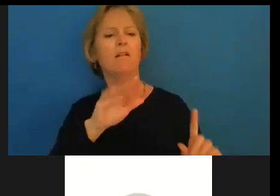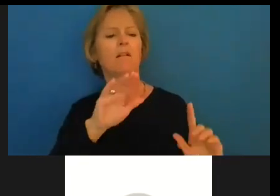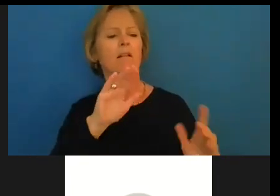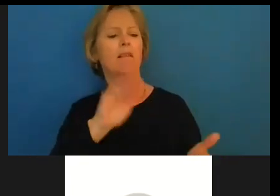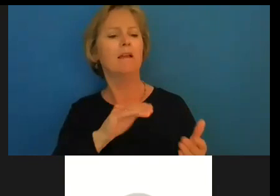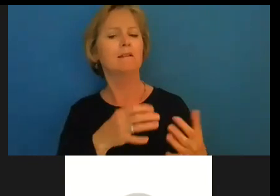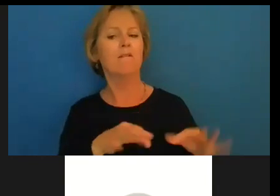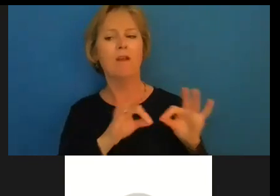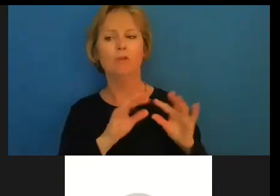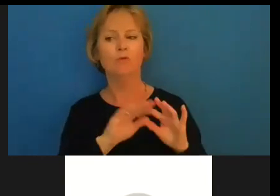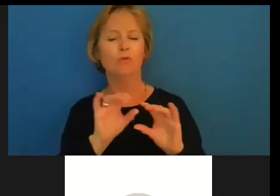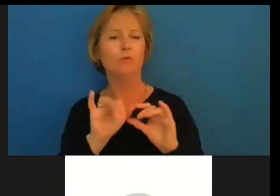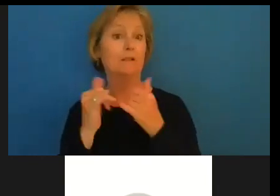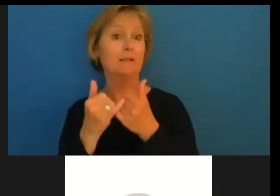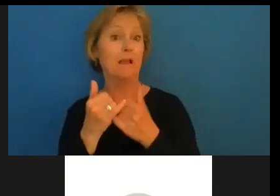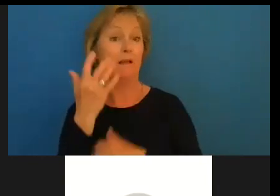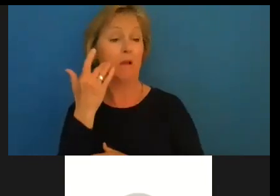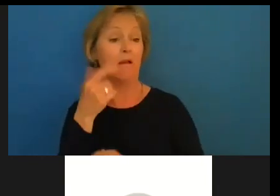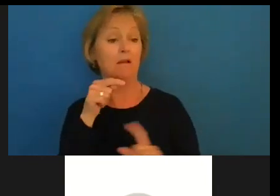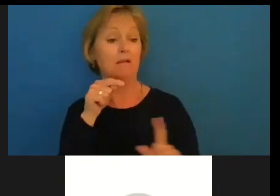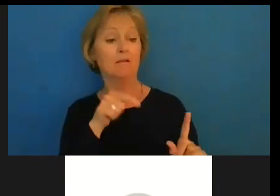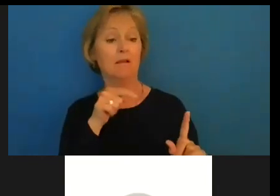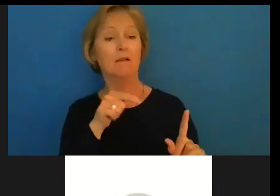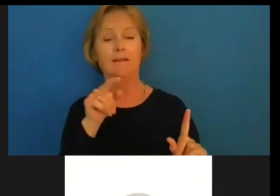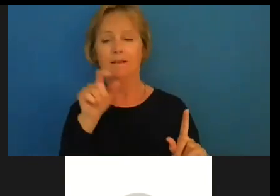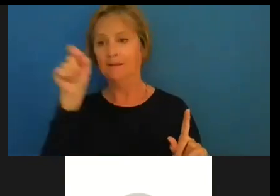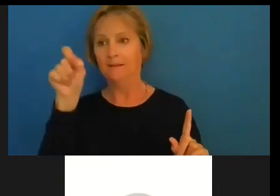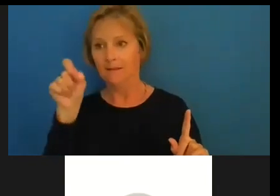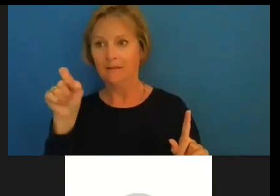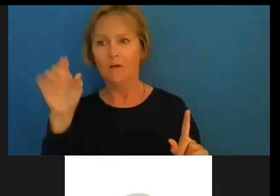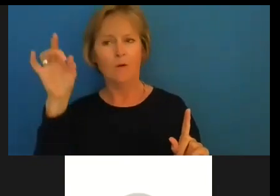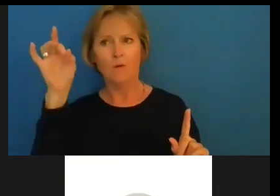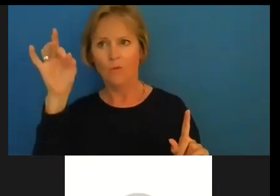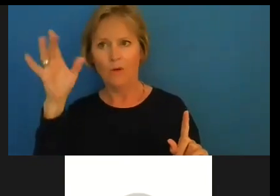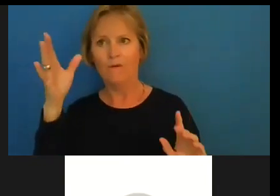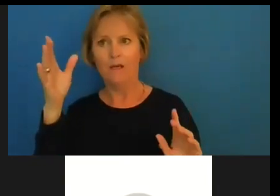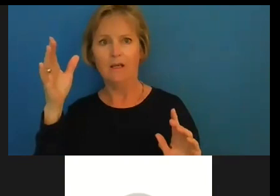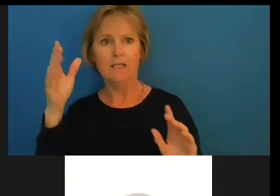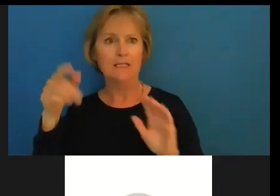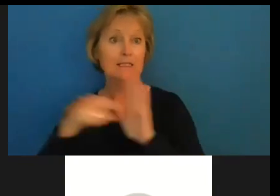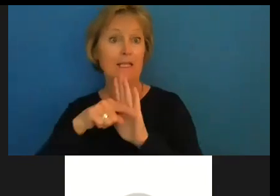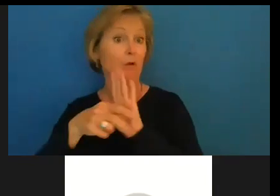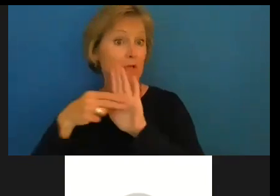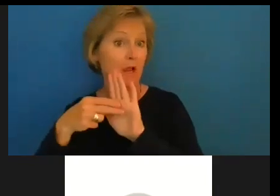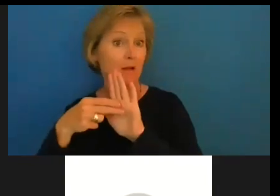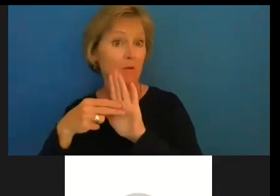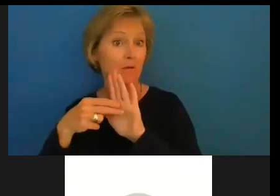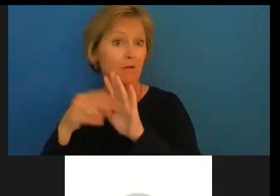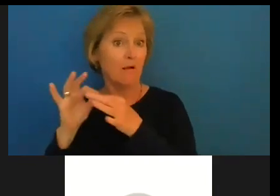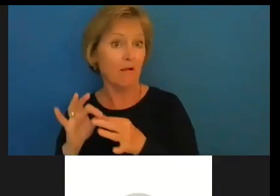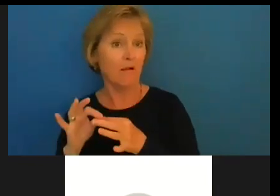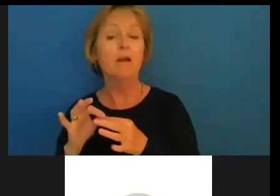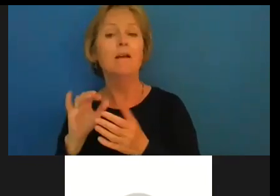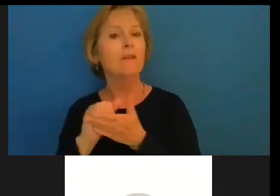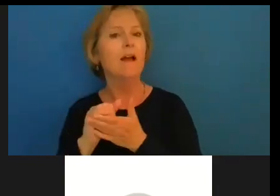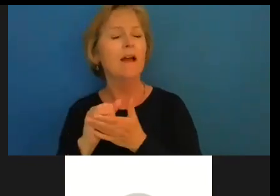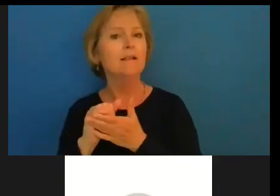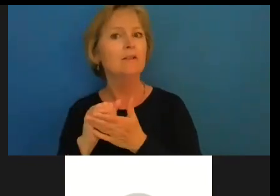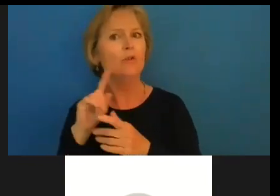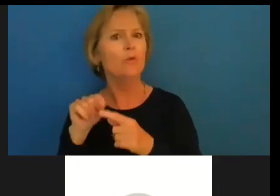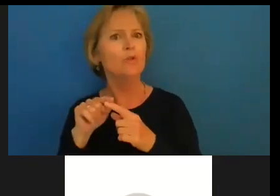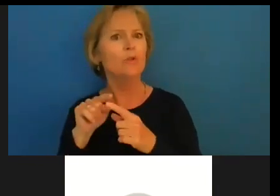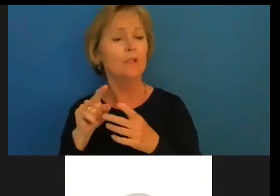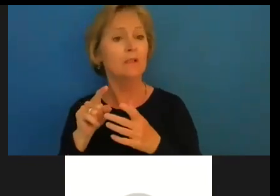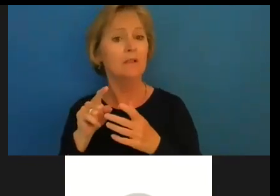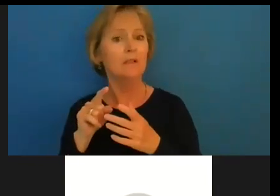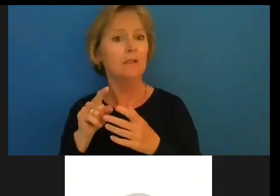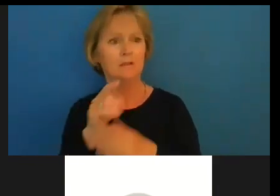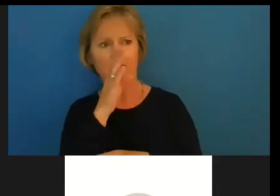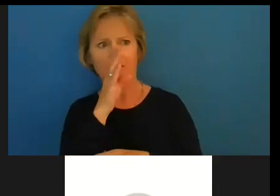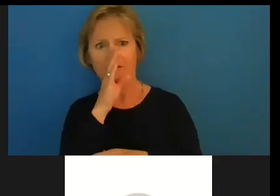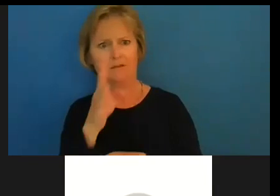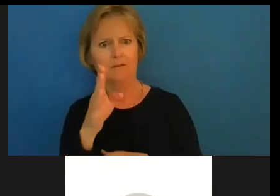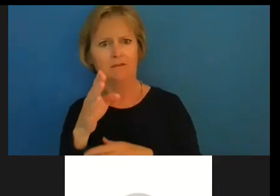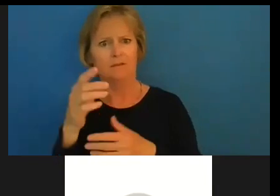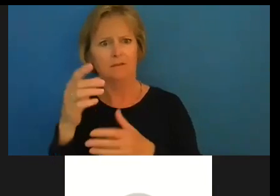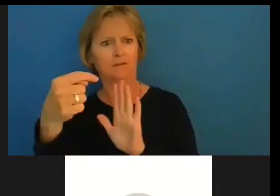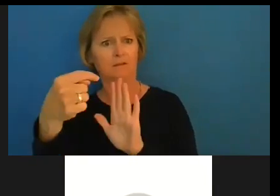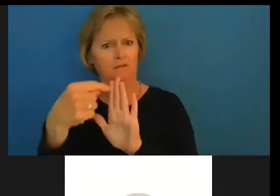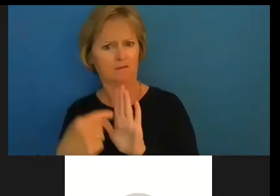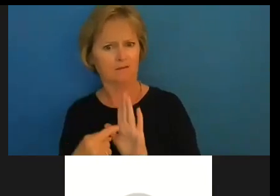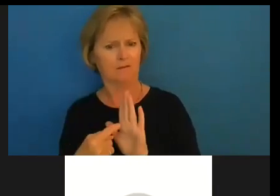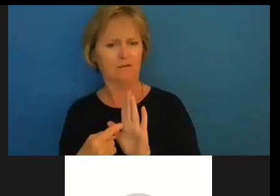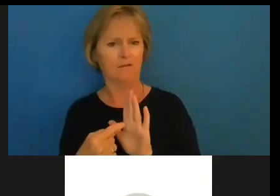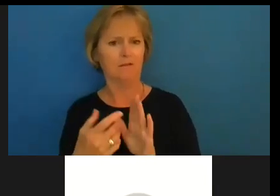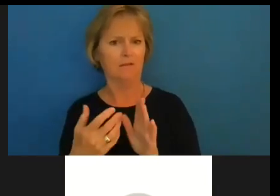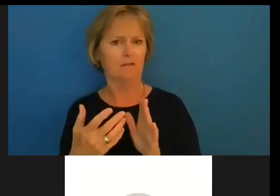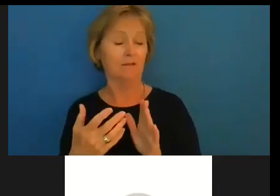society because XYZ horrific stereotype' that is usually put in very stark ableist terms,